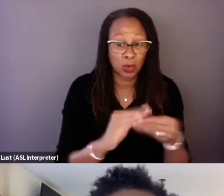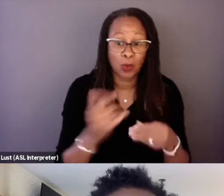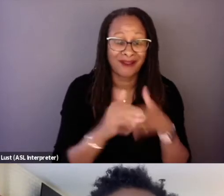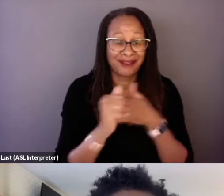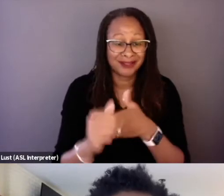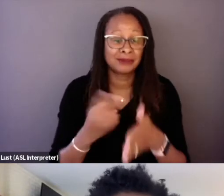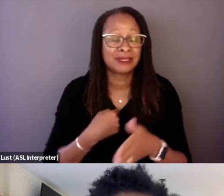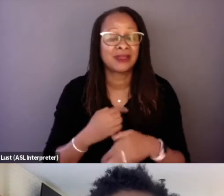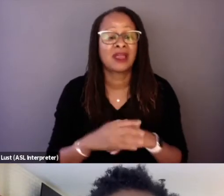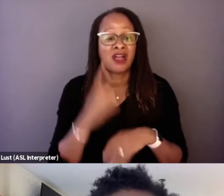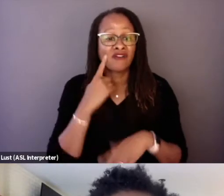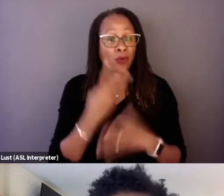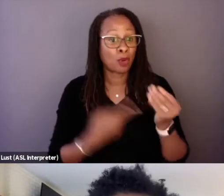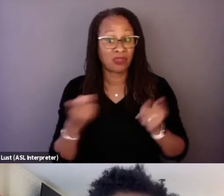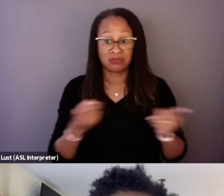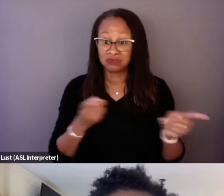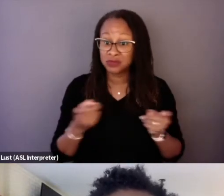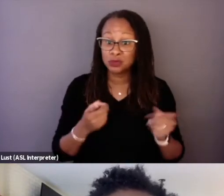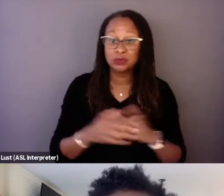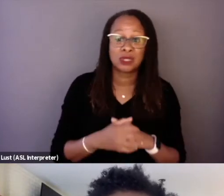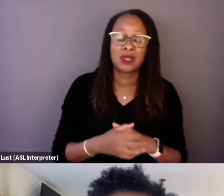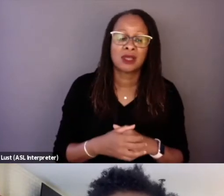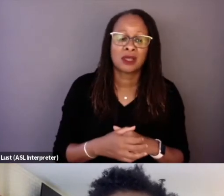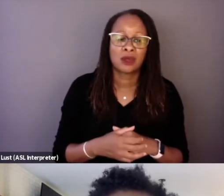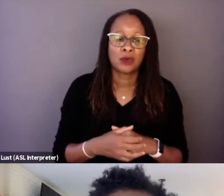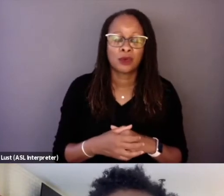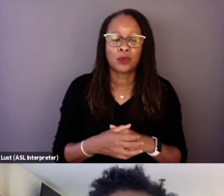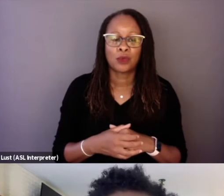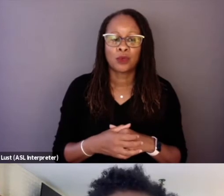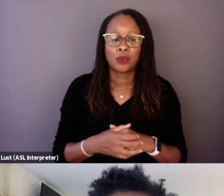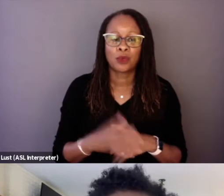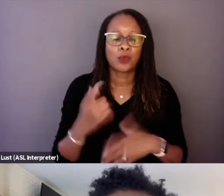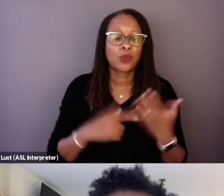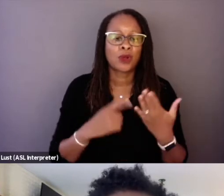for both Yoruba and for Laura as well, I mean, what were your, I guess,